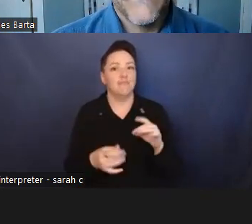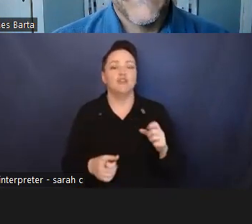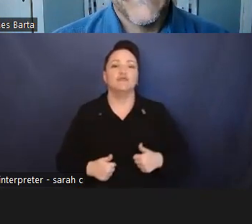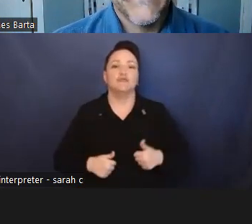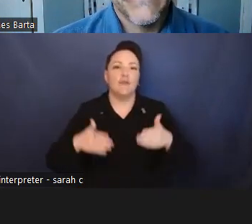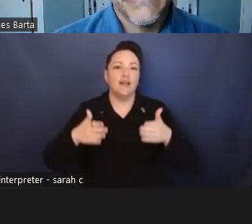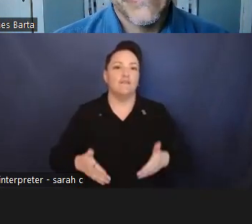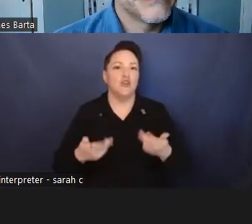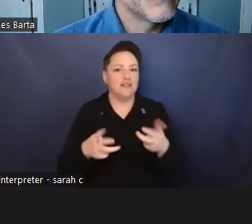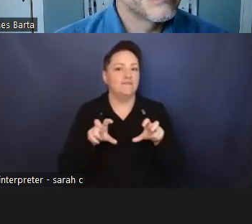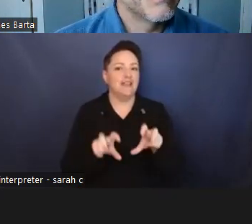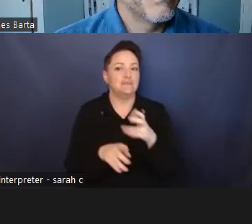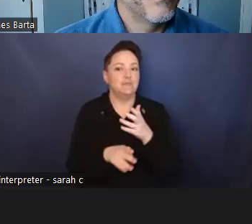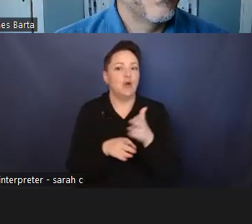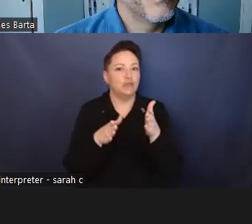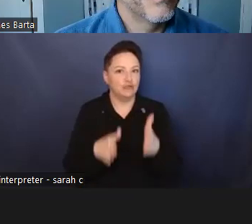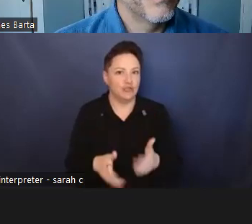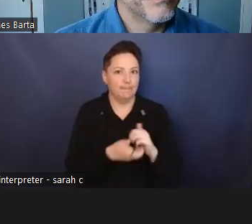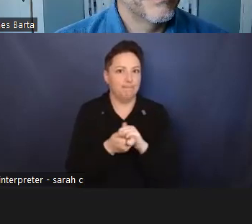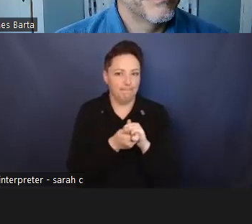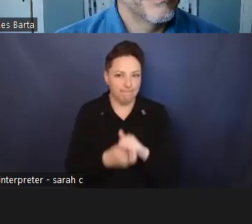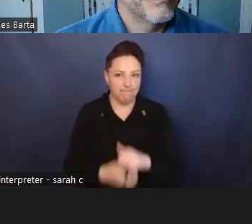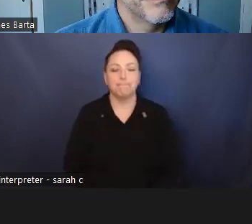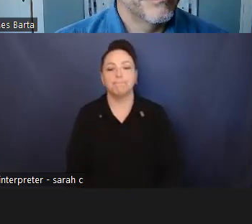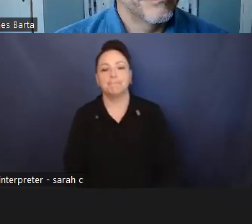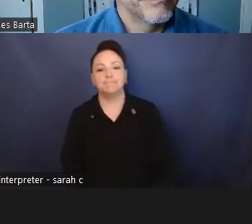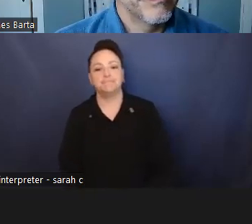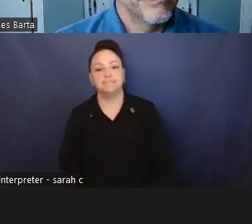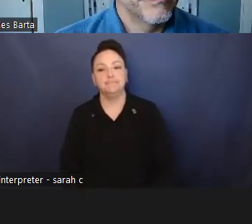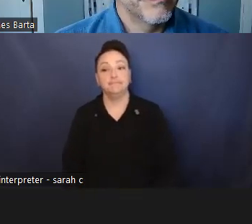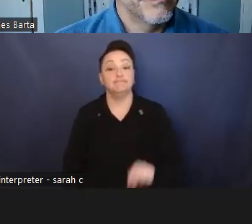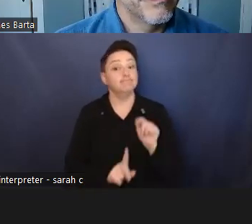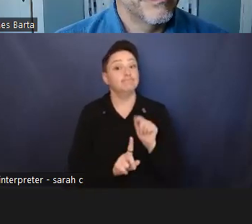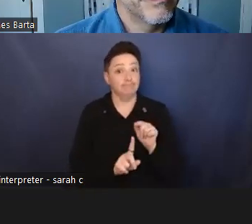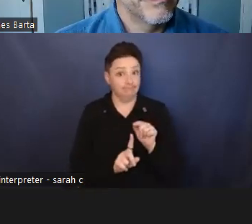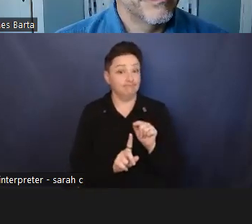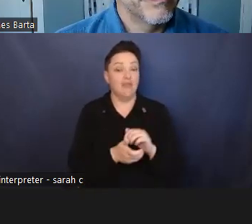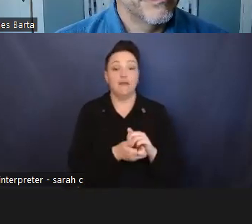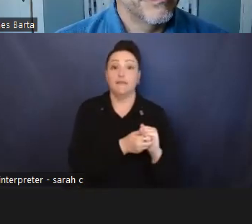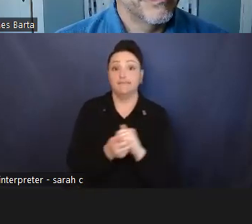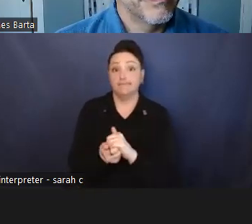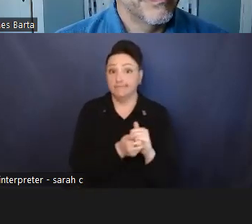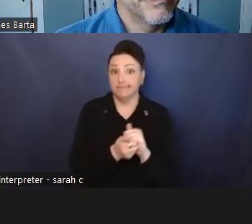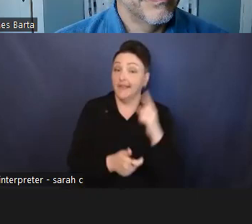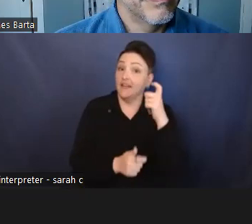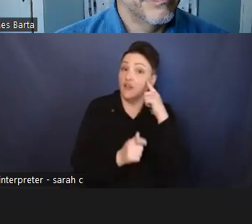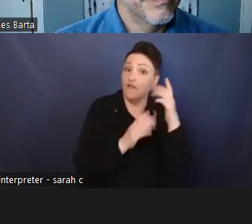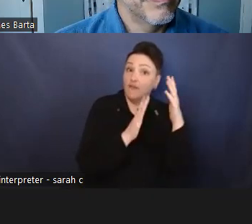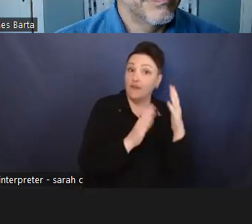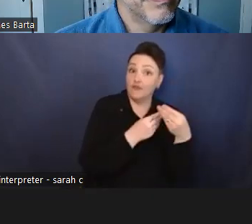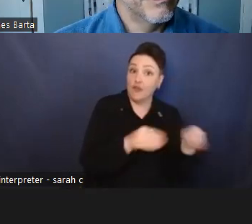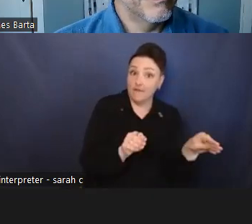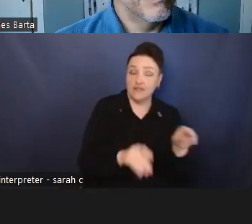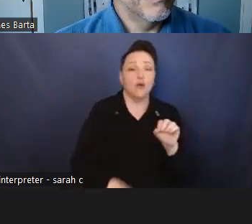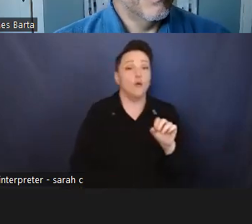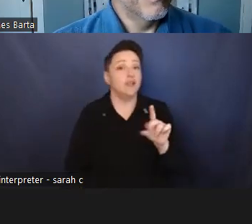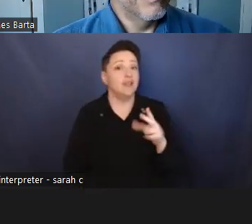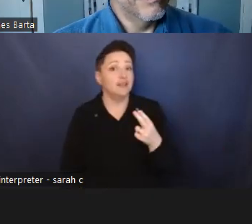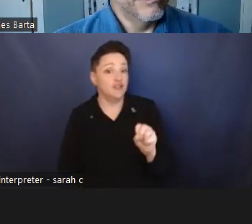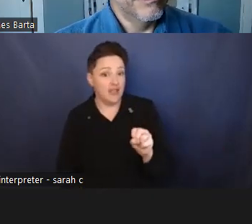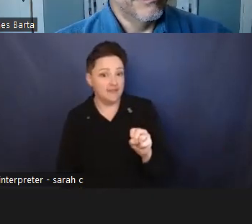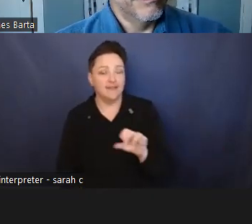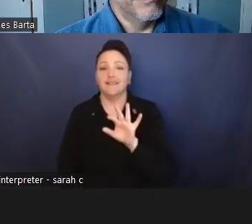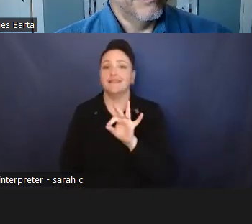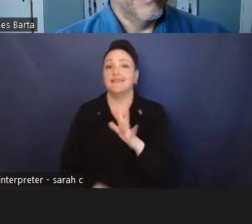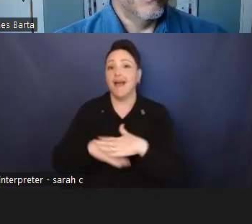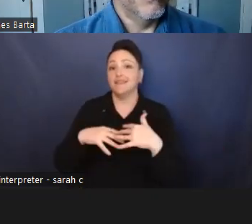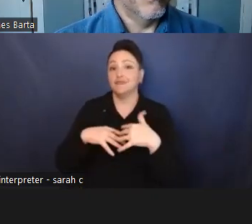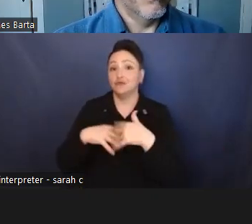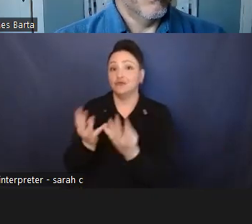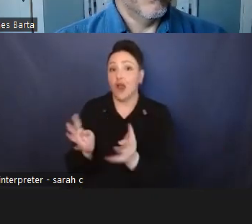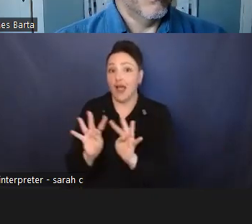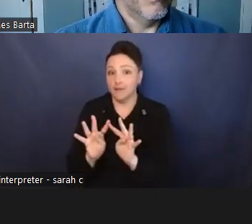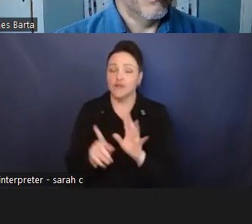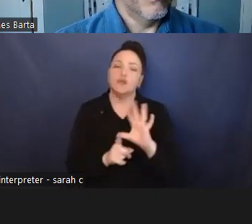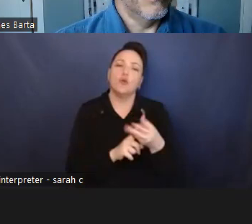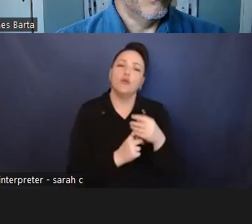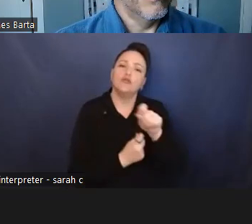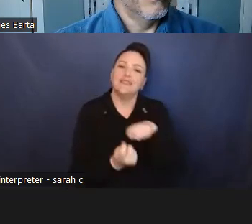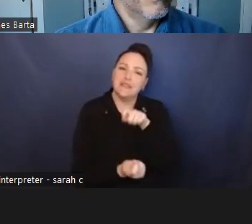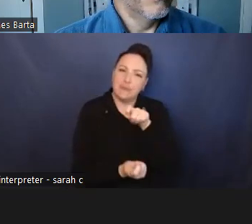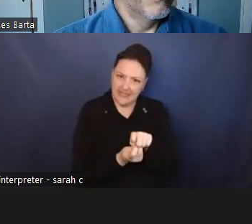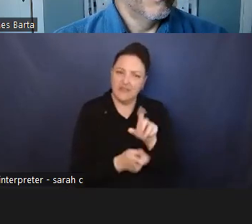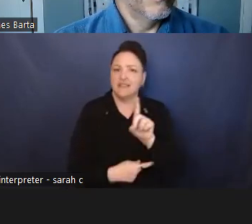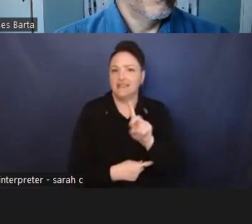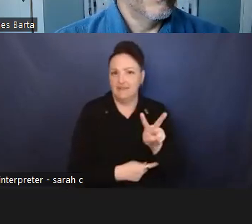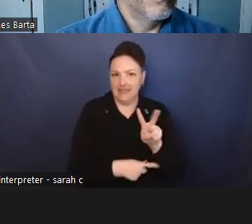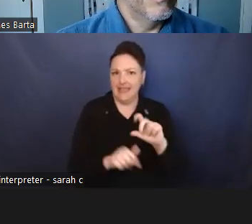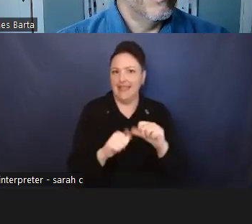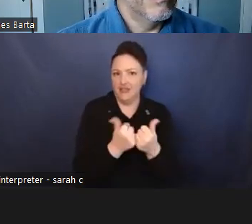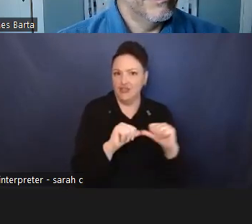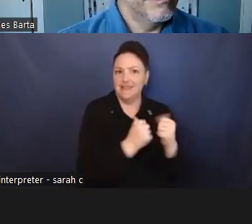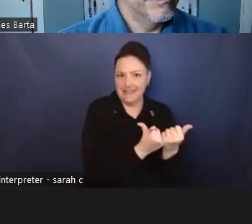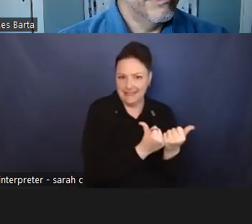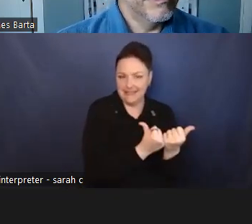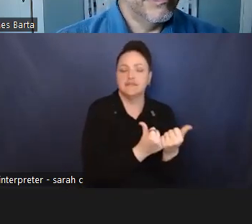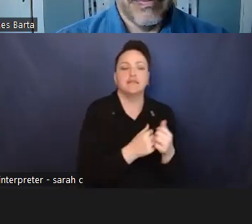is has been a collaboration between the governor's office ODHS the nine tribes of Oregon as well as